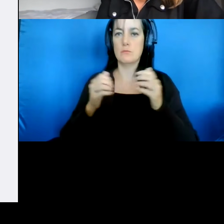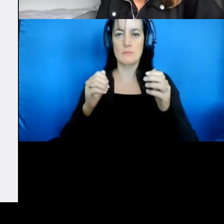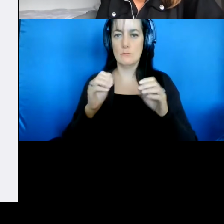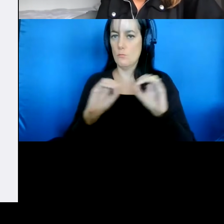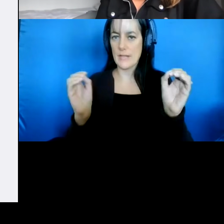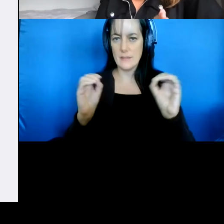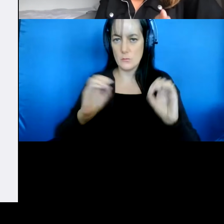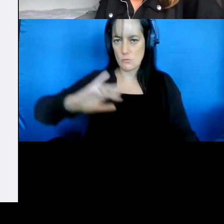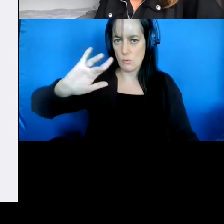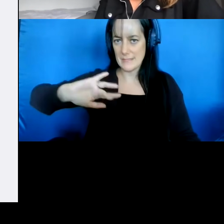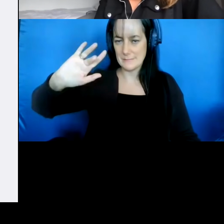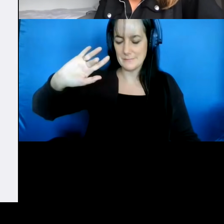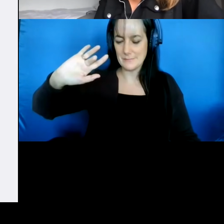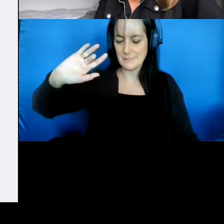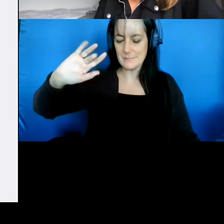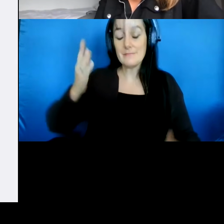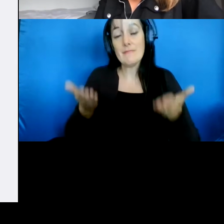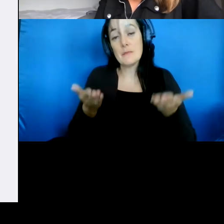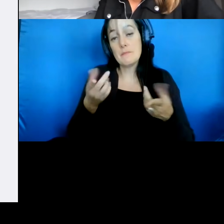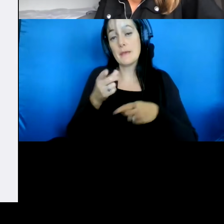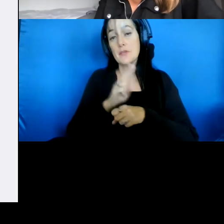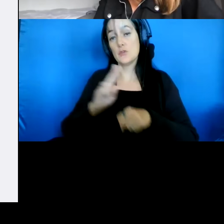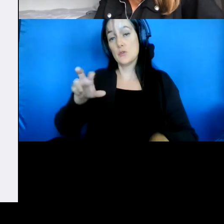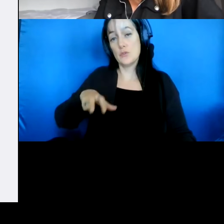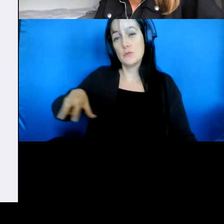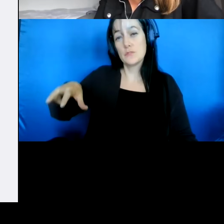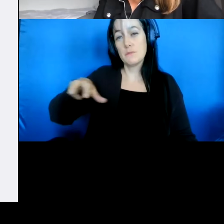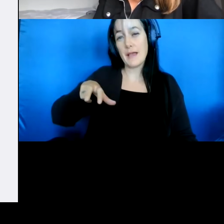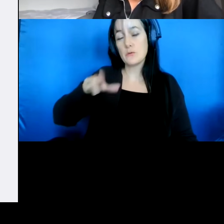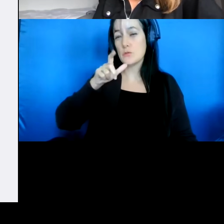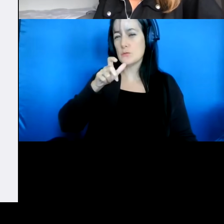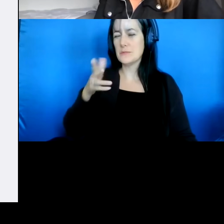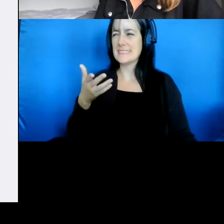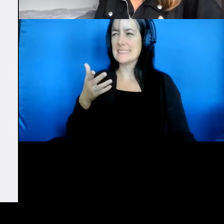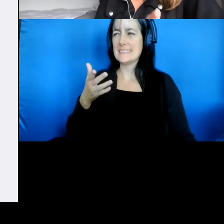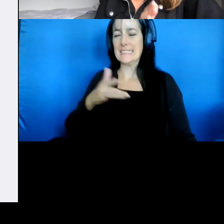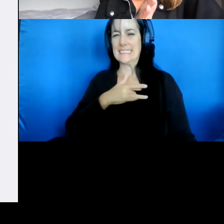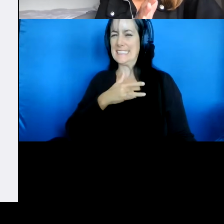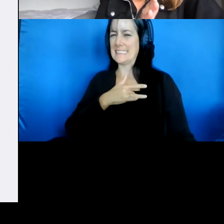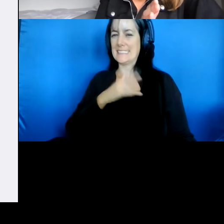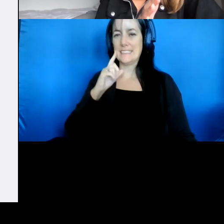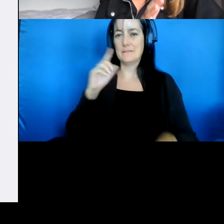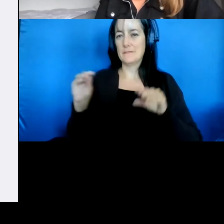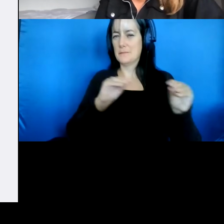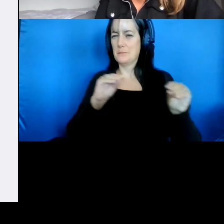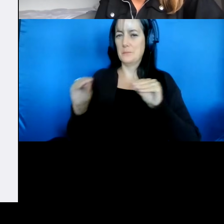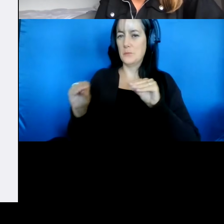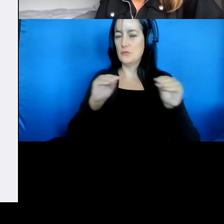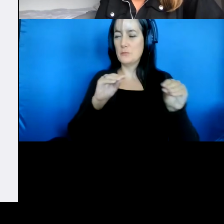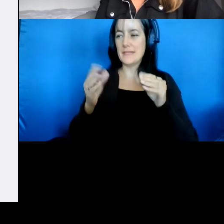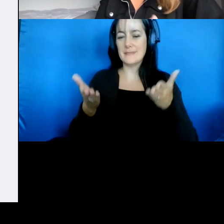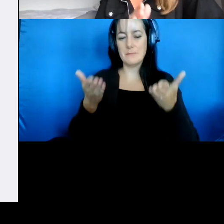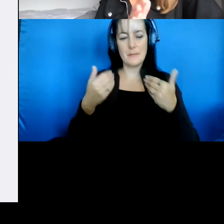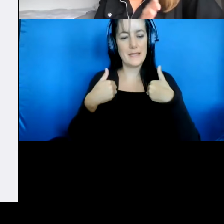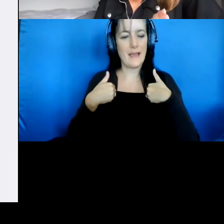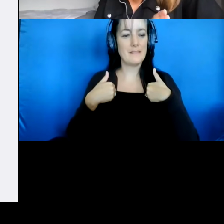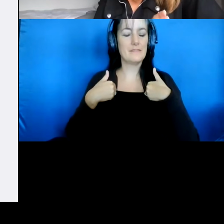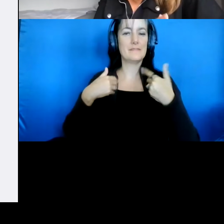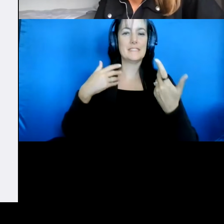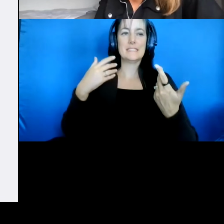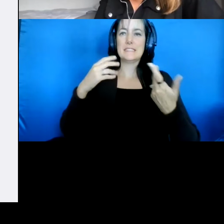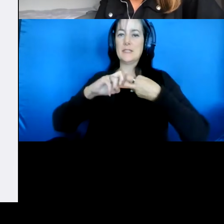a mouse user who is also sensitive to movement. Who has vestibular disorders, perhaps has